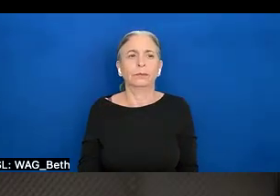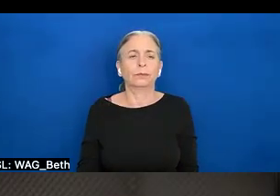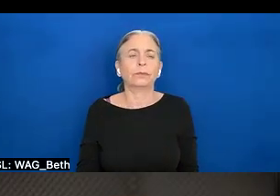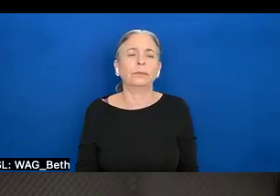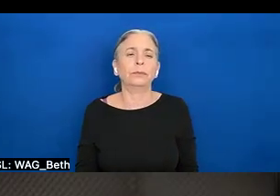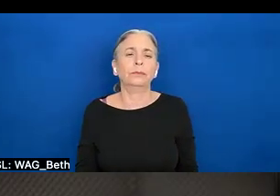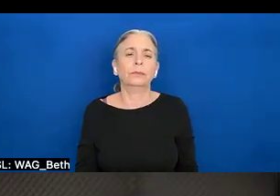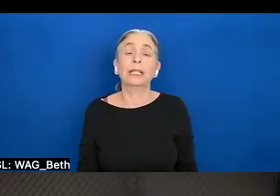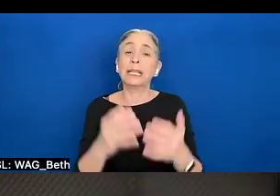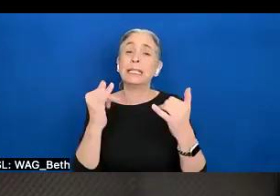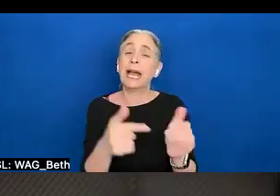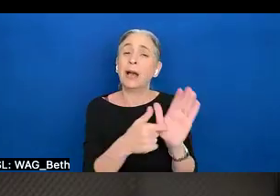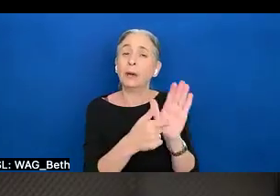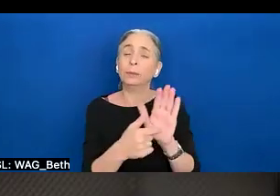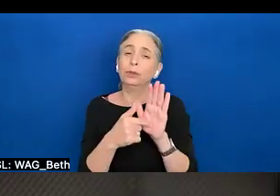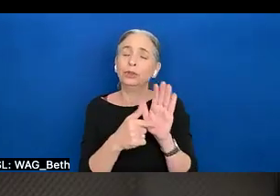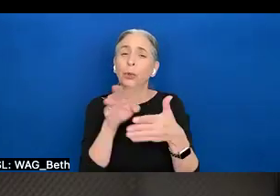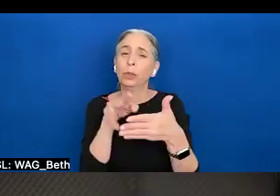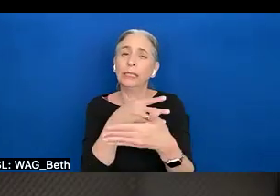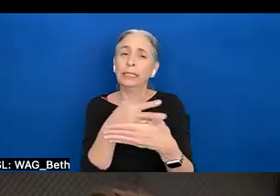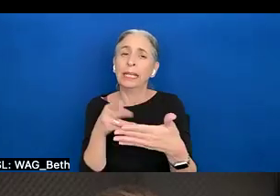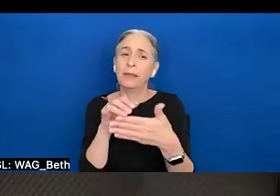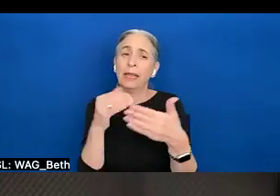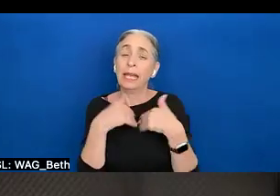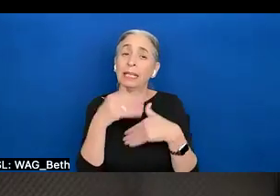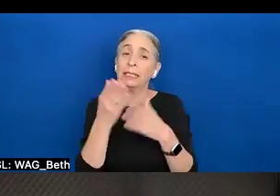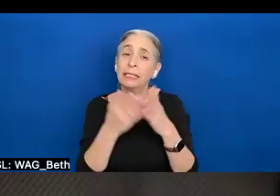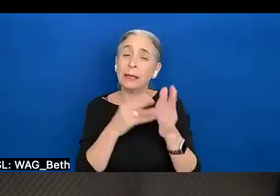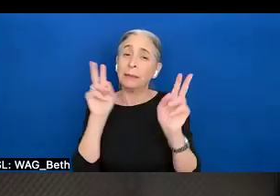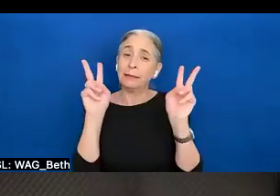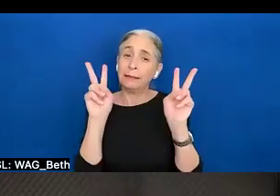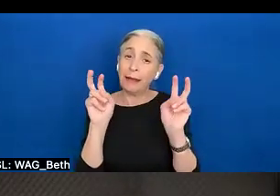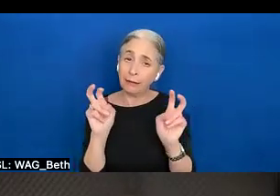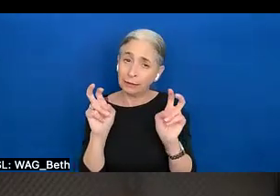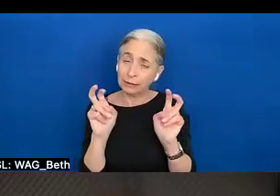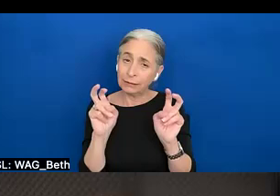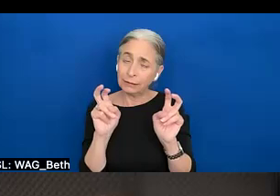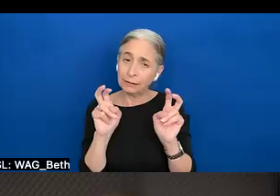Now, I'm showing a table that has some titles injected